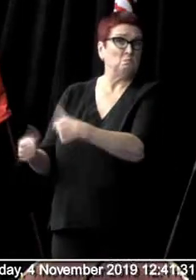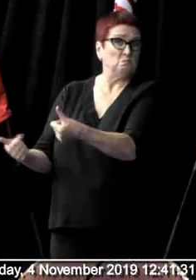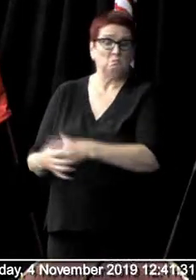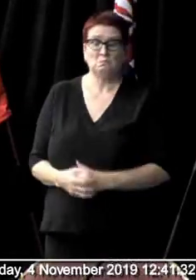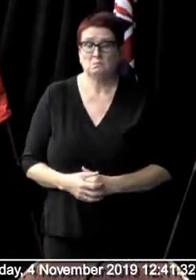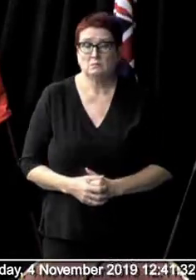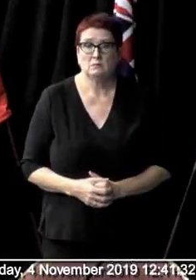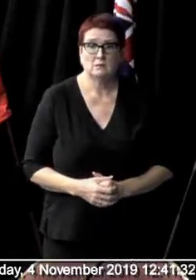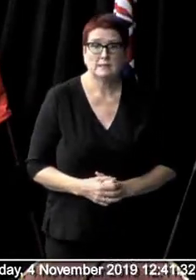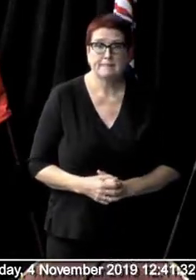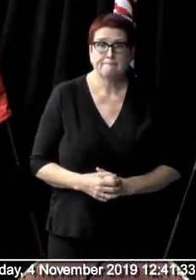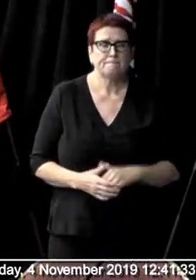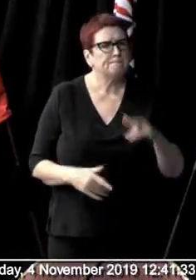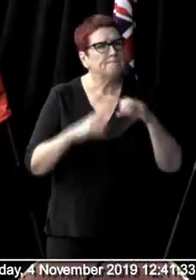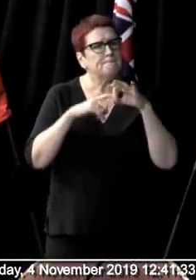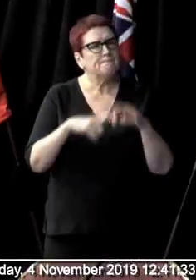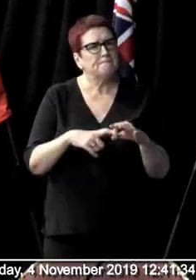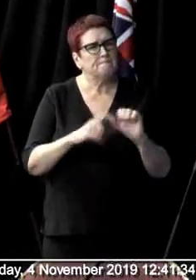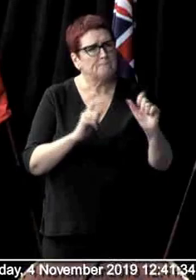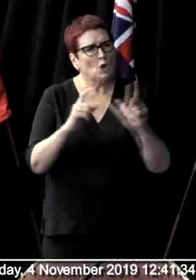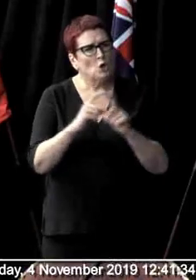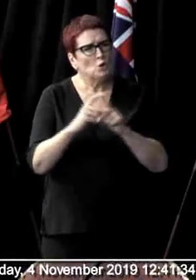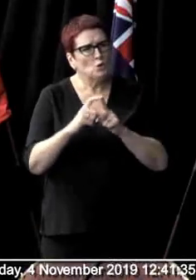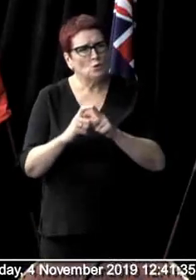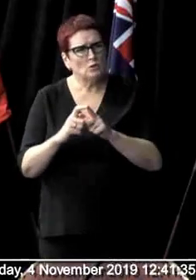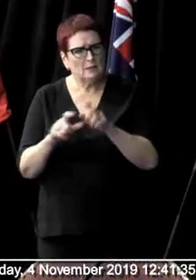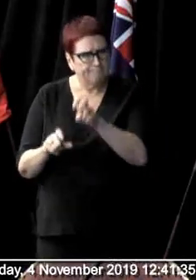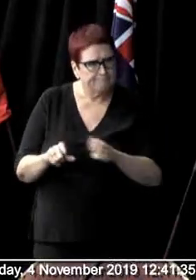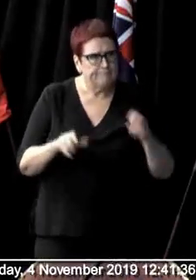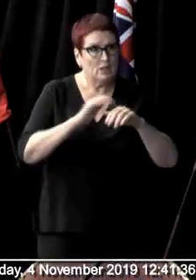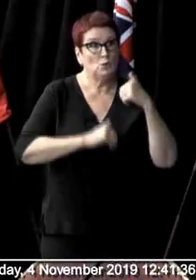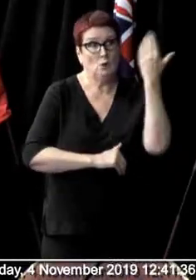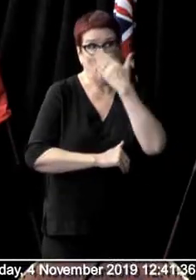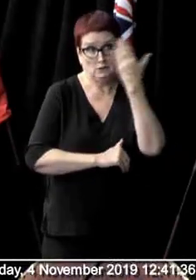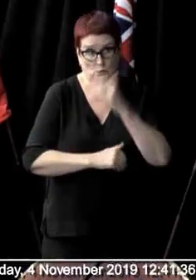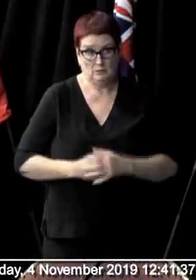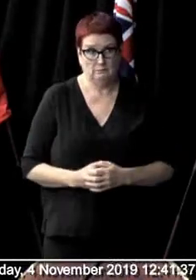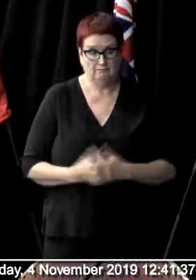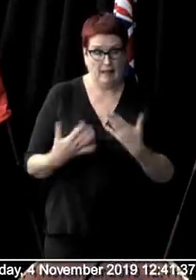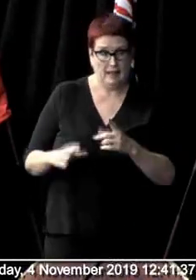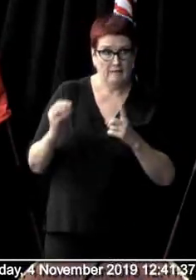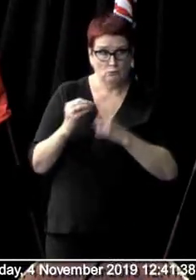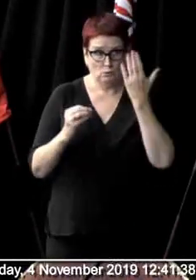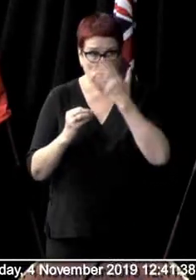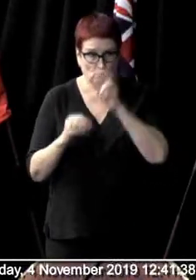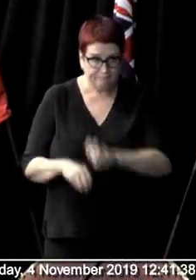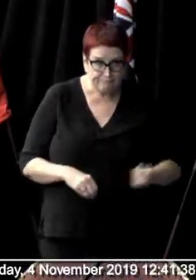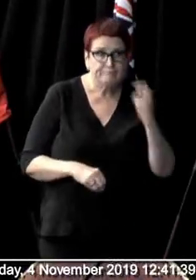Can we talk now about your daughter’s transition to high school, and your process